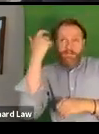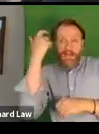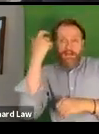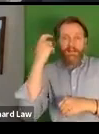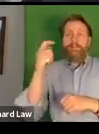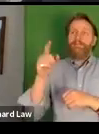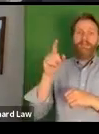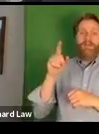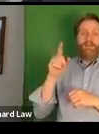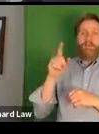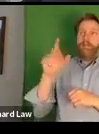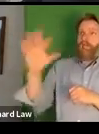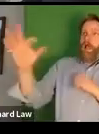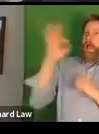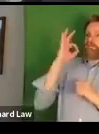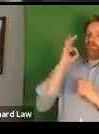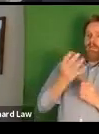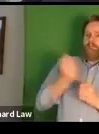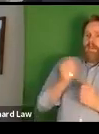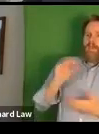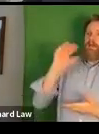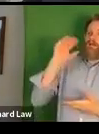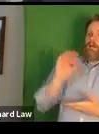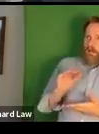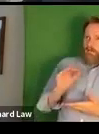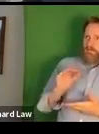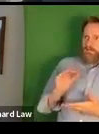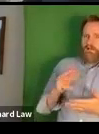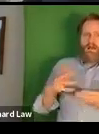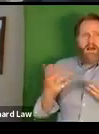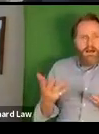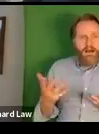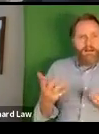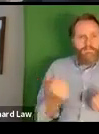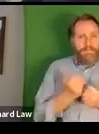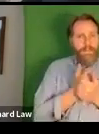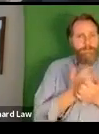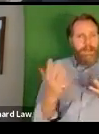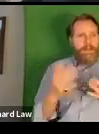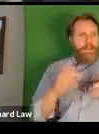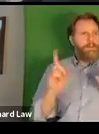take a pay cut when millions of people depend on our members' hard work we will